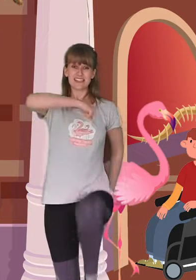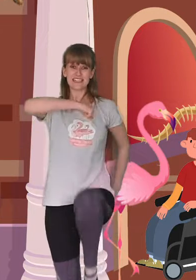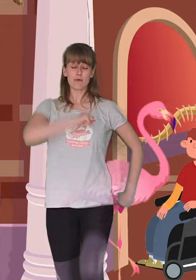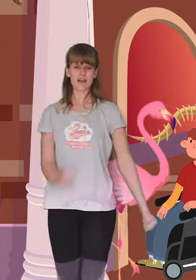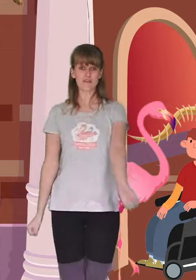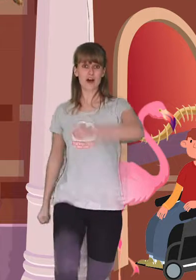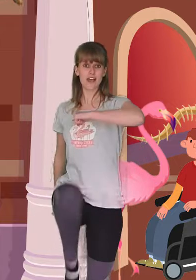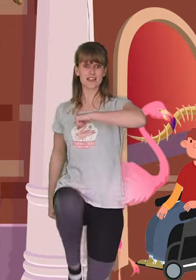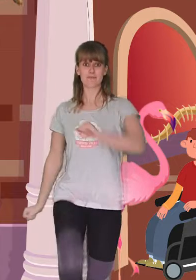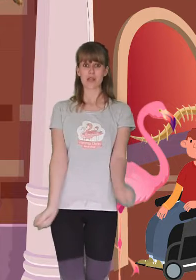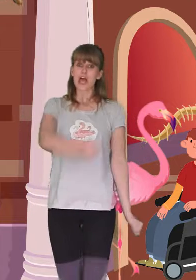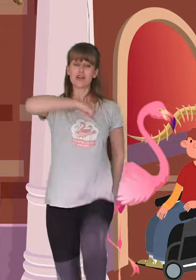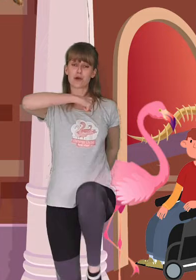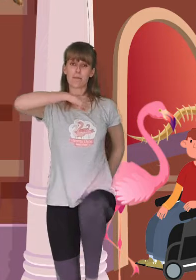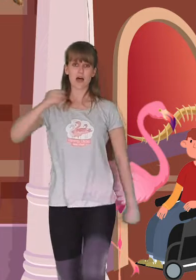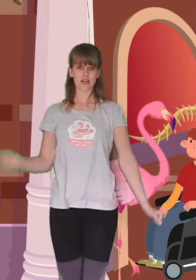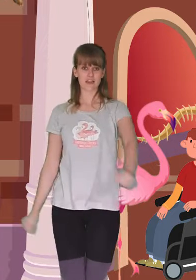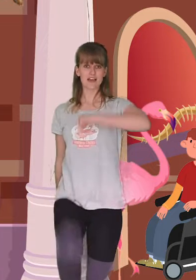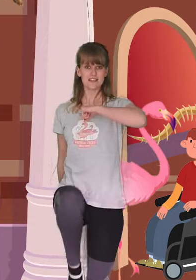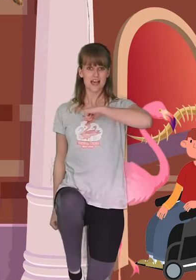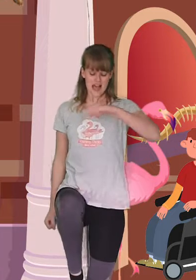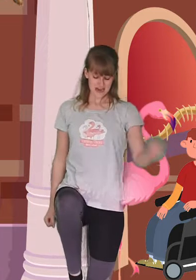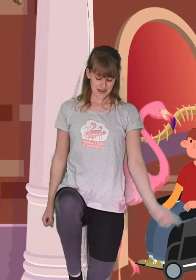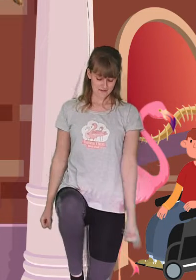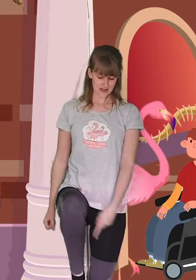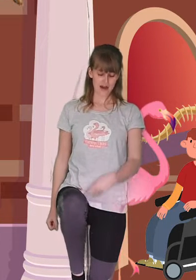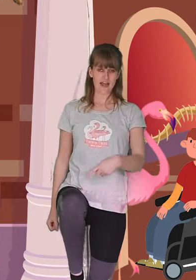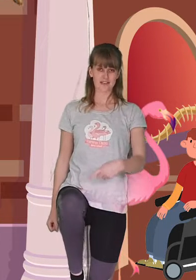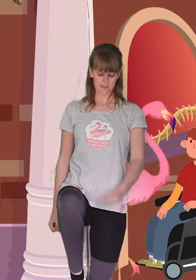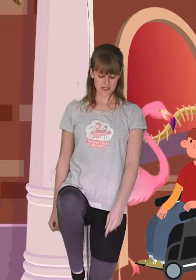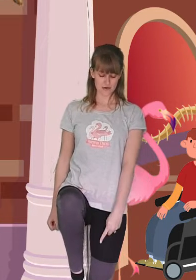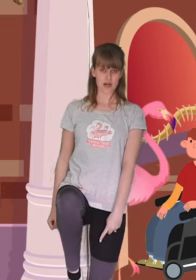see what we can find. You can march like this lifting our legs up into a nice